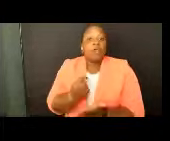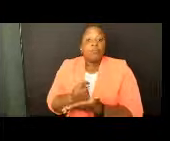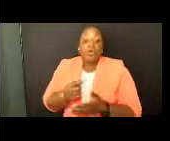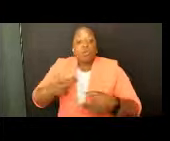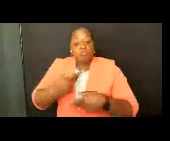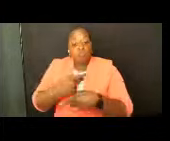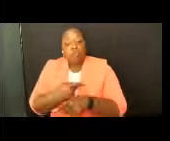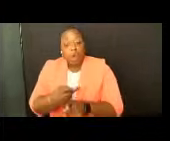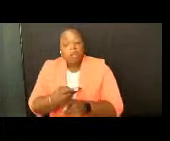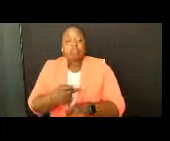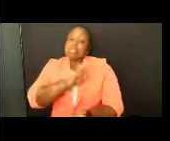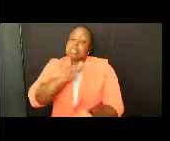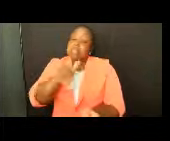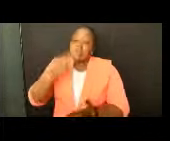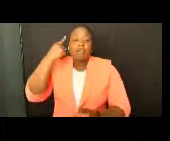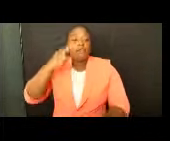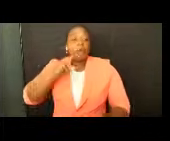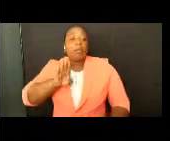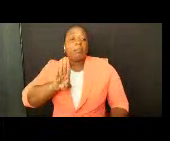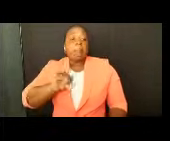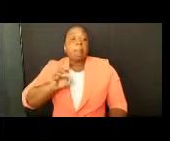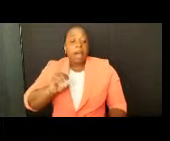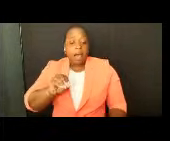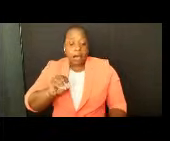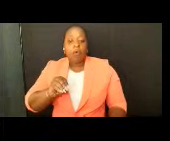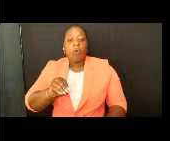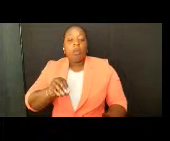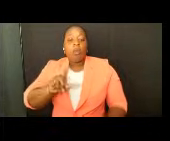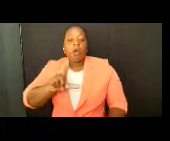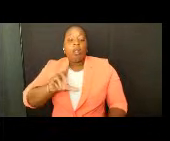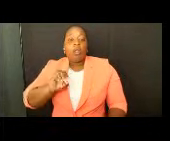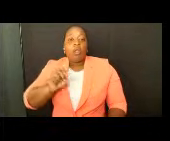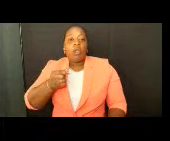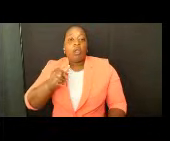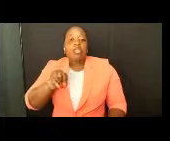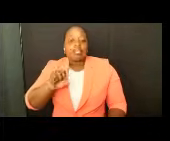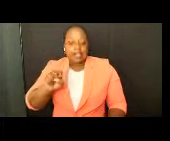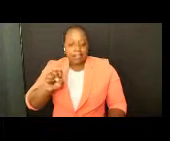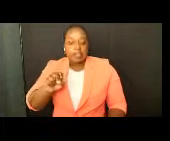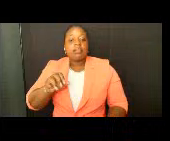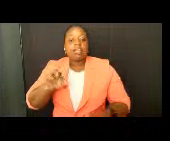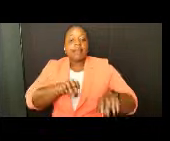Okay. So, the first topic, it follows on really, from the question I just had,